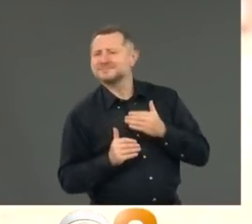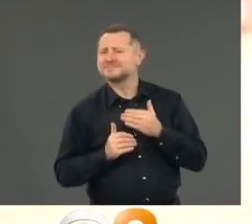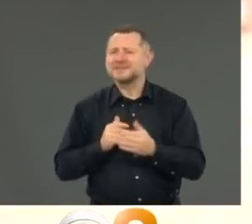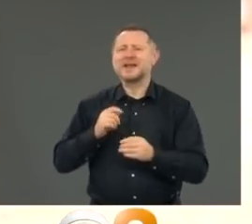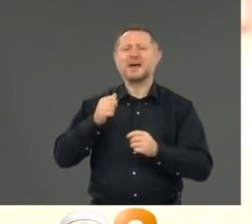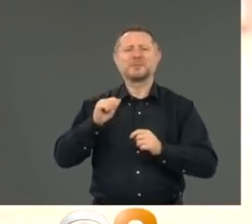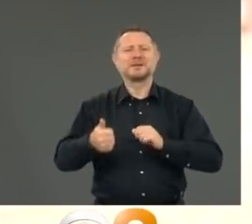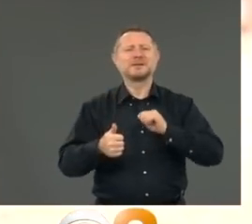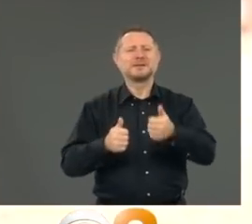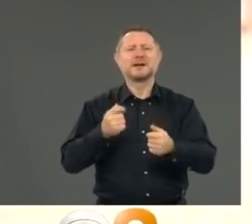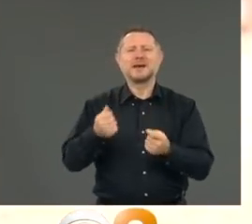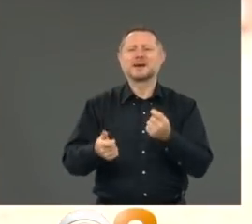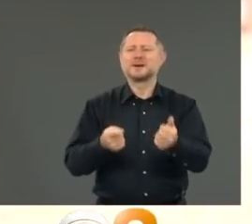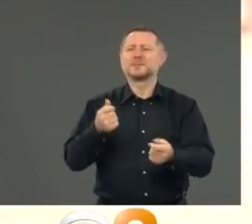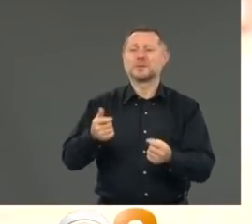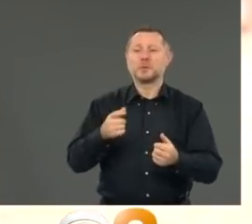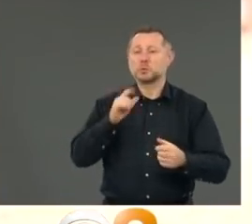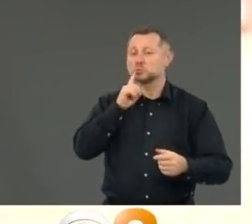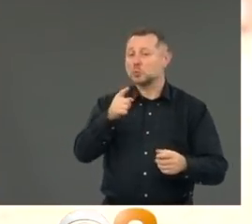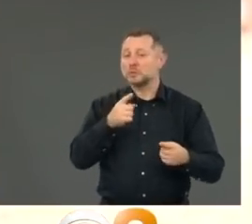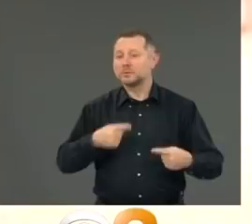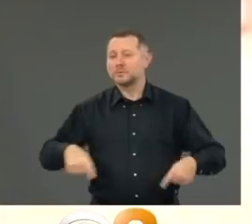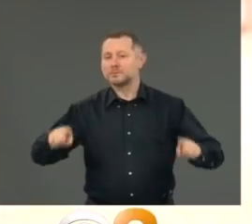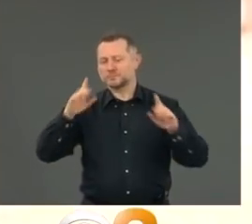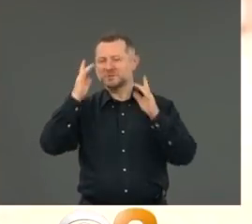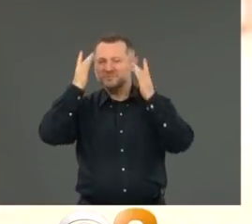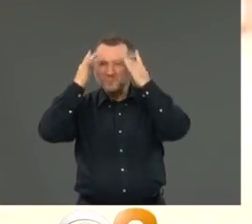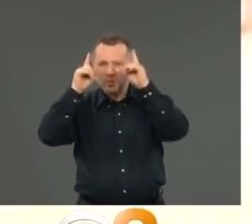AND THE REOPENING OF THE ECONOMY WILL BE ACROSS THE BOARD . RIGHT?